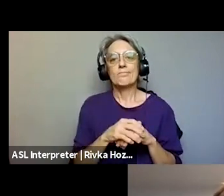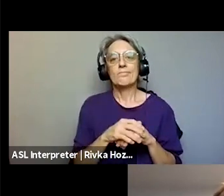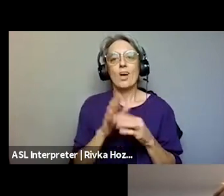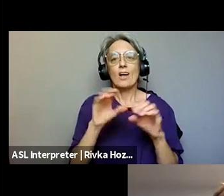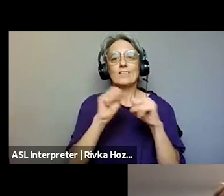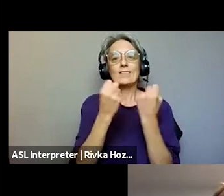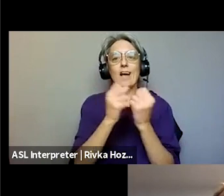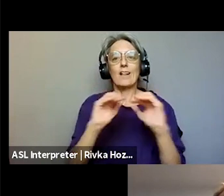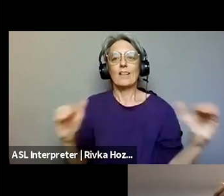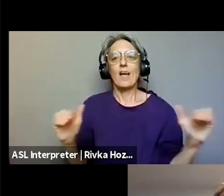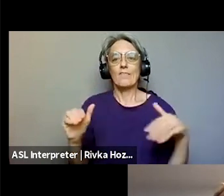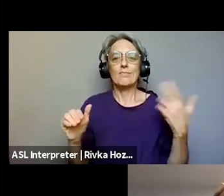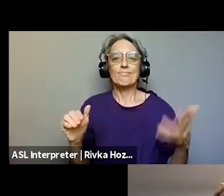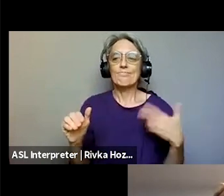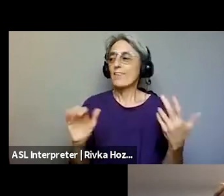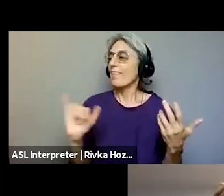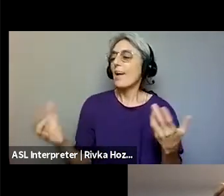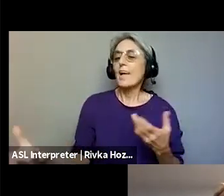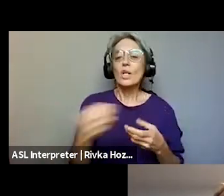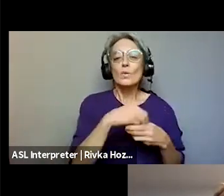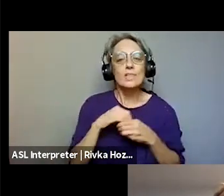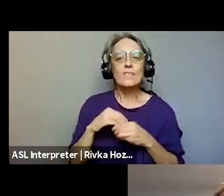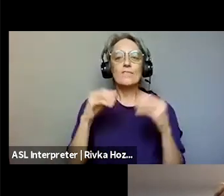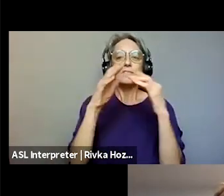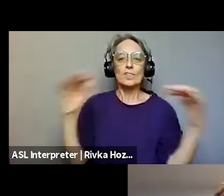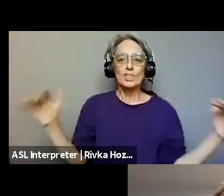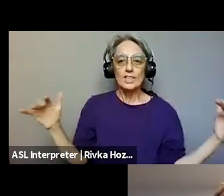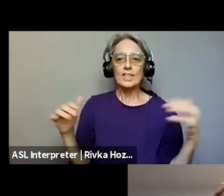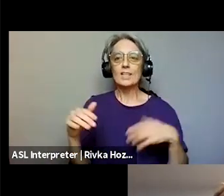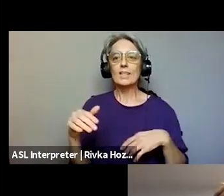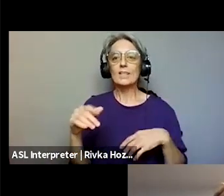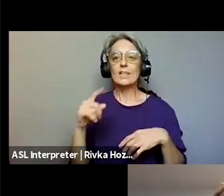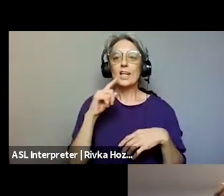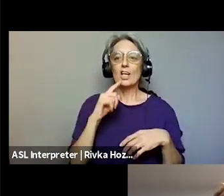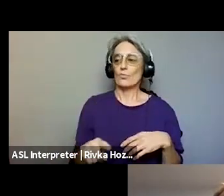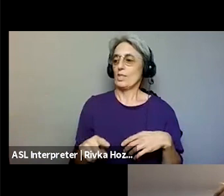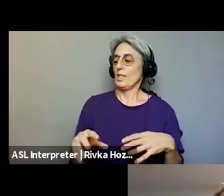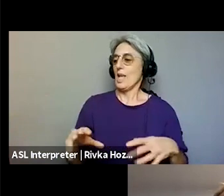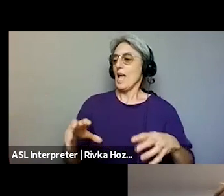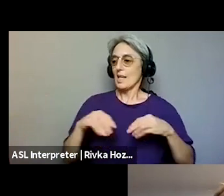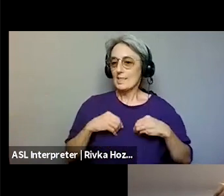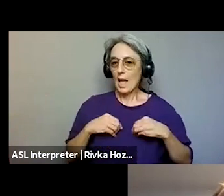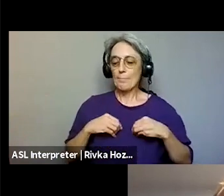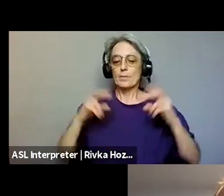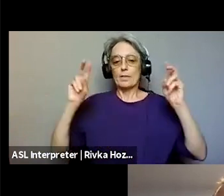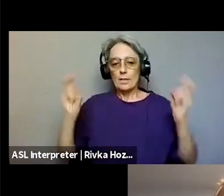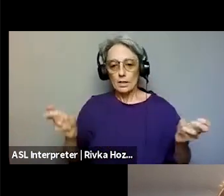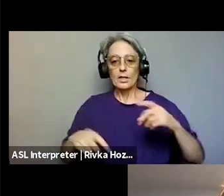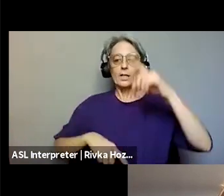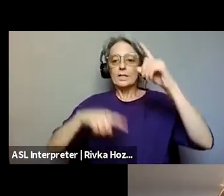inclusiveness and diversity and really acceptance of diverse populations who experience pregnancy.